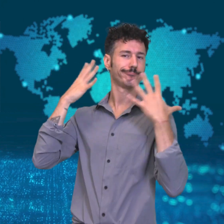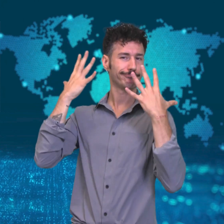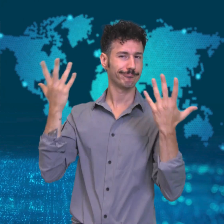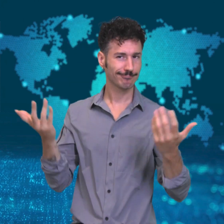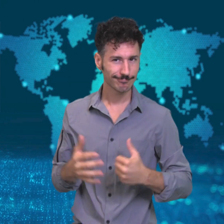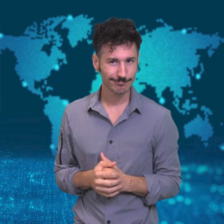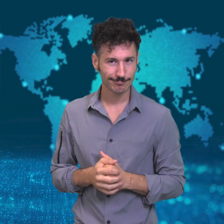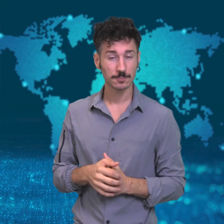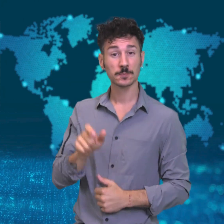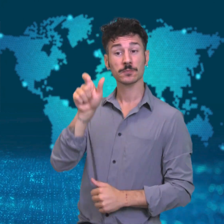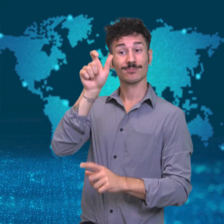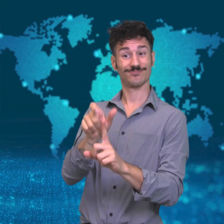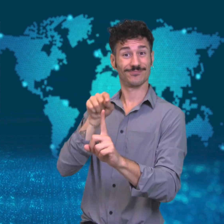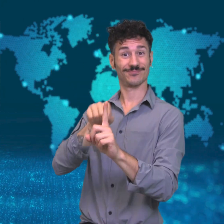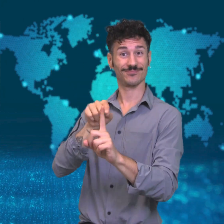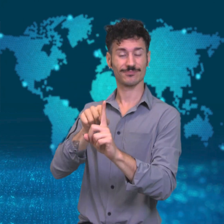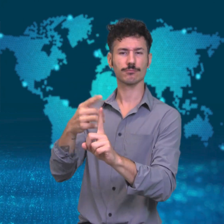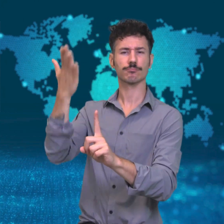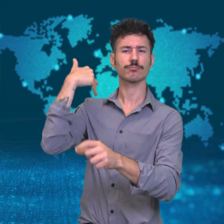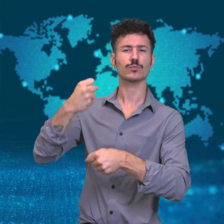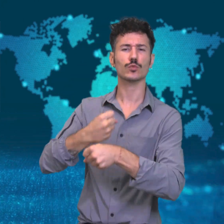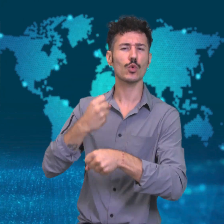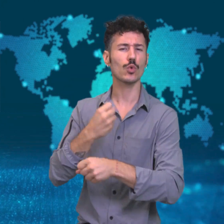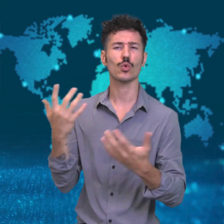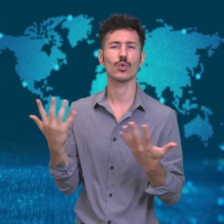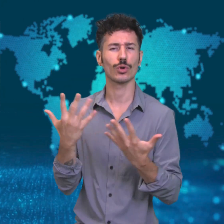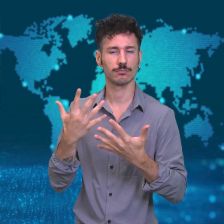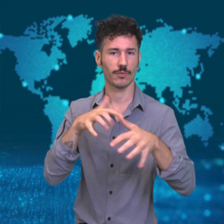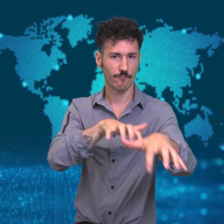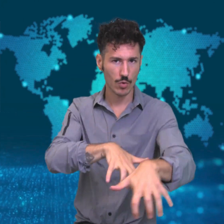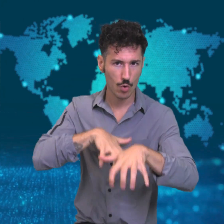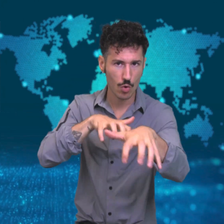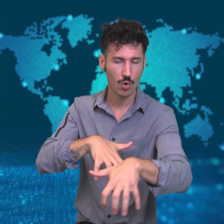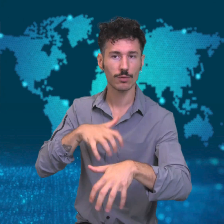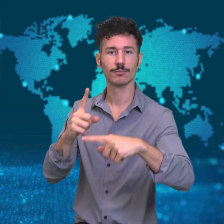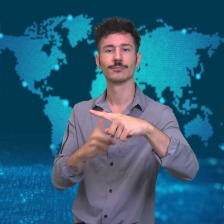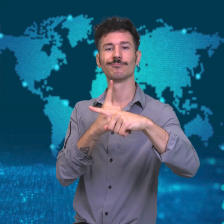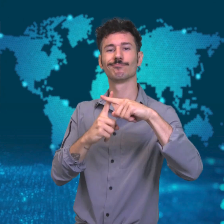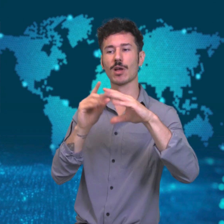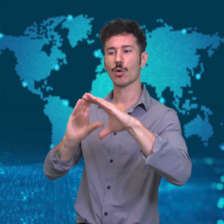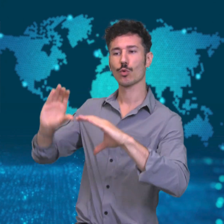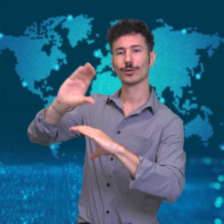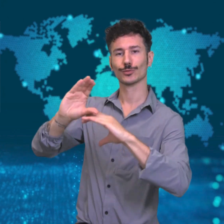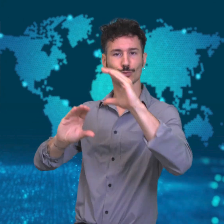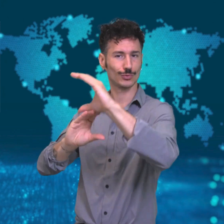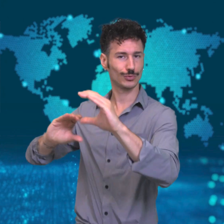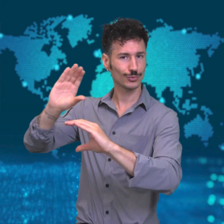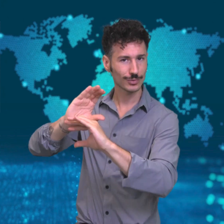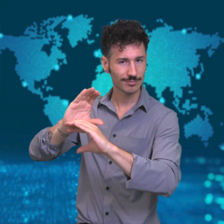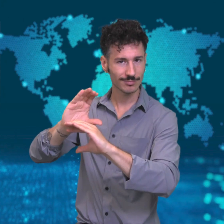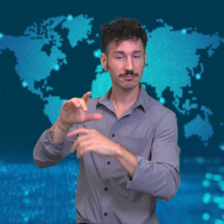Mr. Blom was a farm laborer and worked in construction.